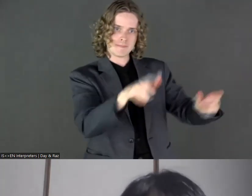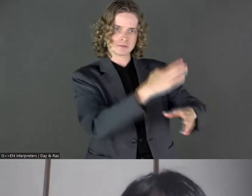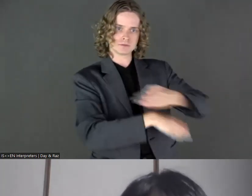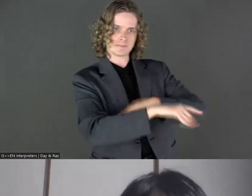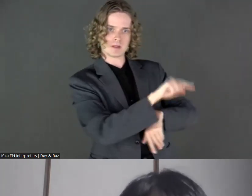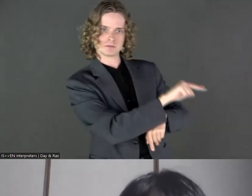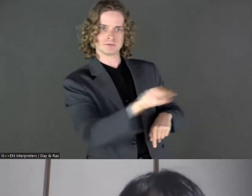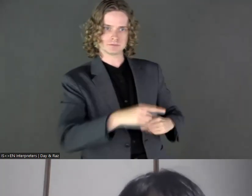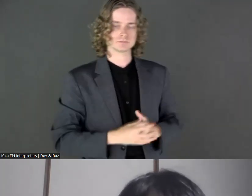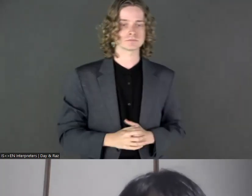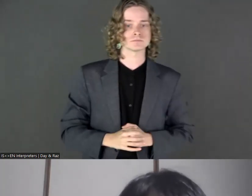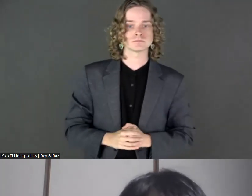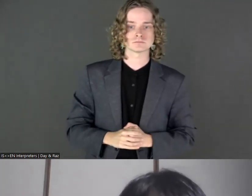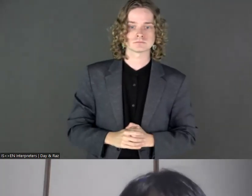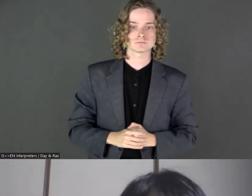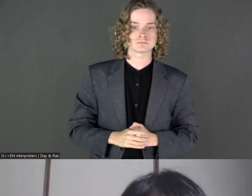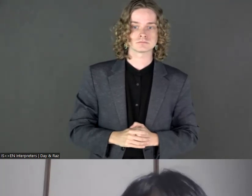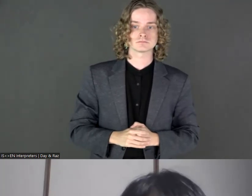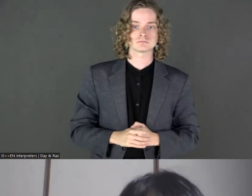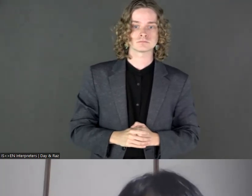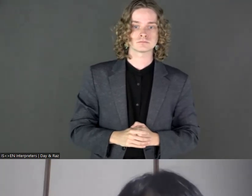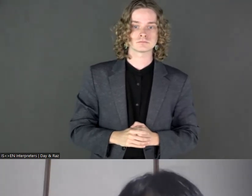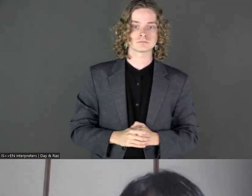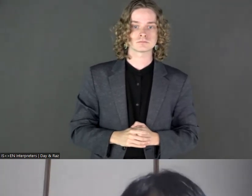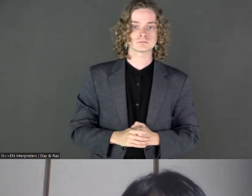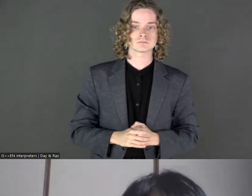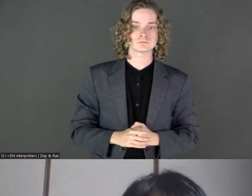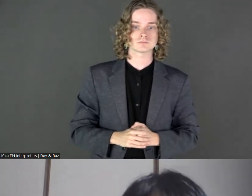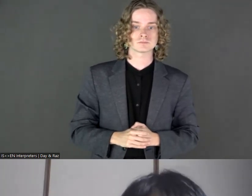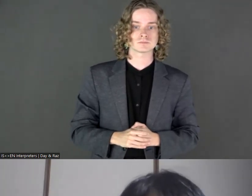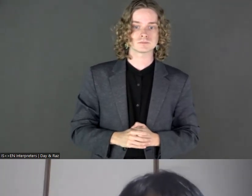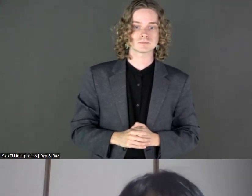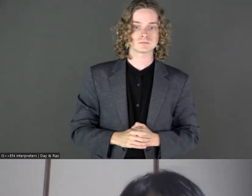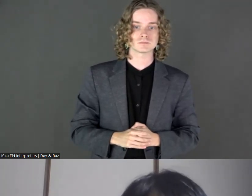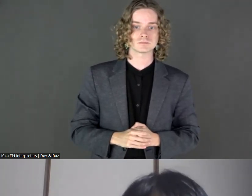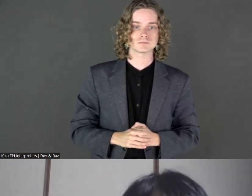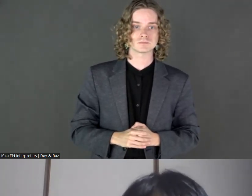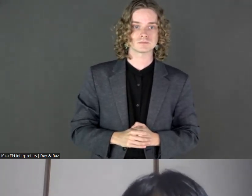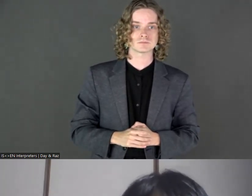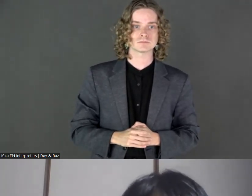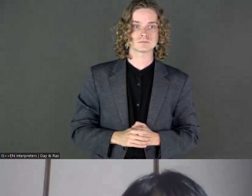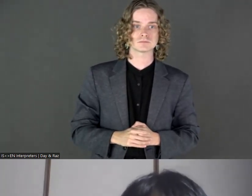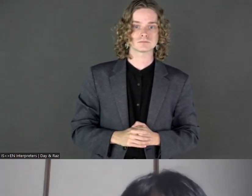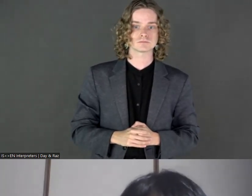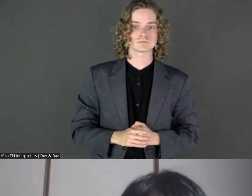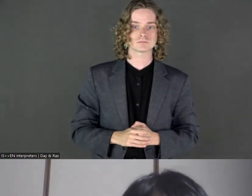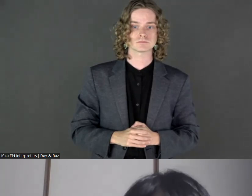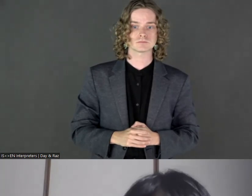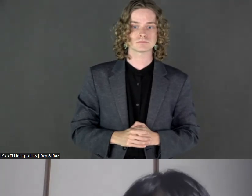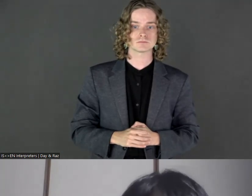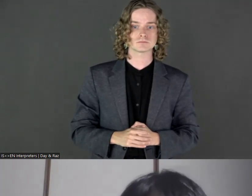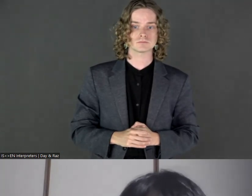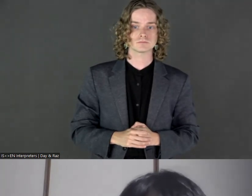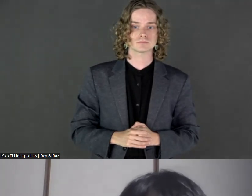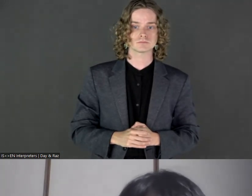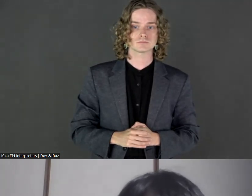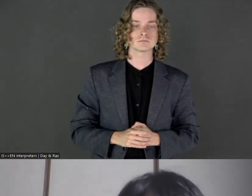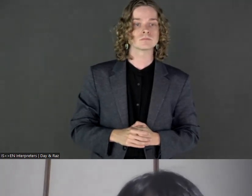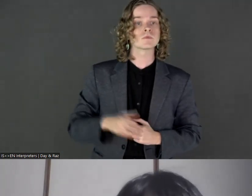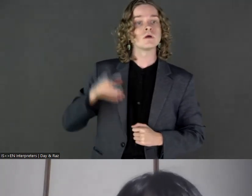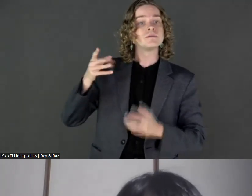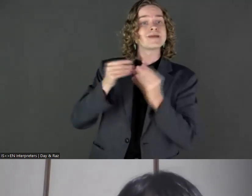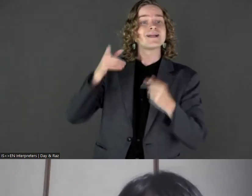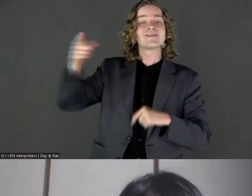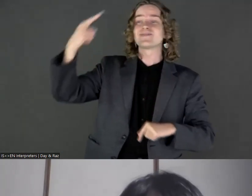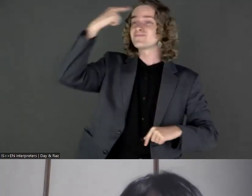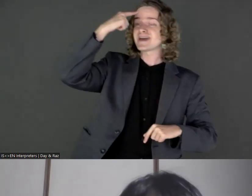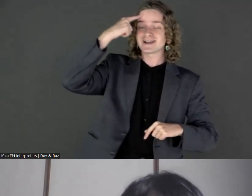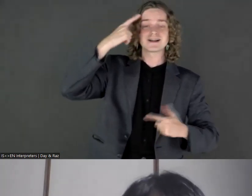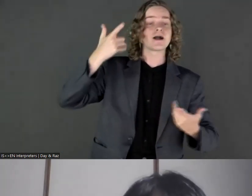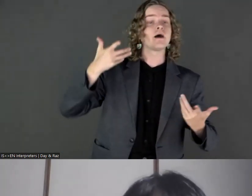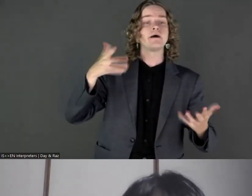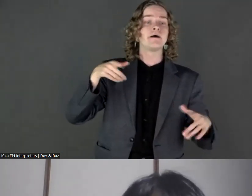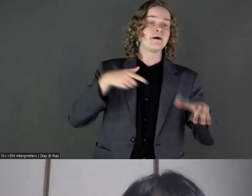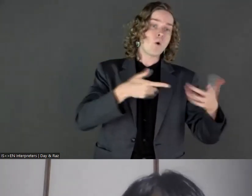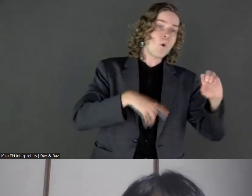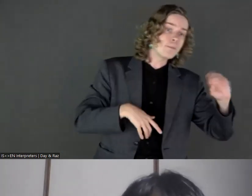O P D 's or organization as service providers. Generally these service providers are strong